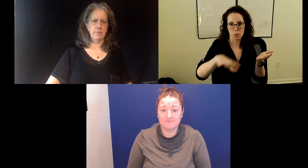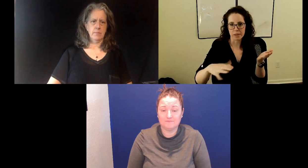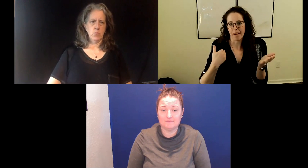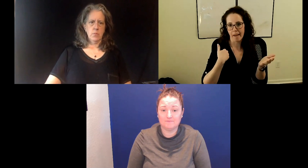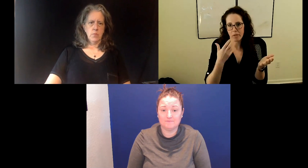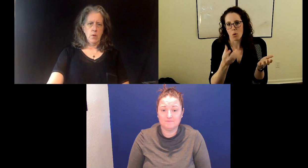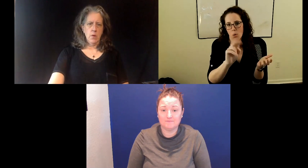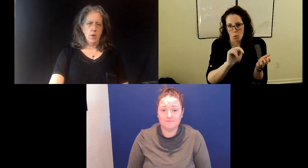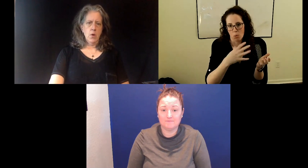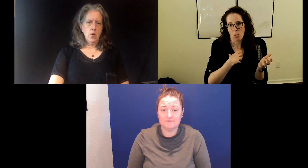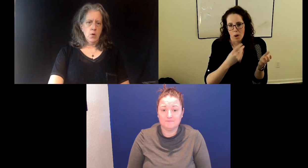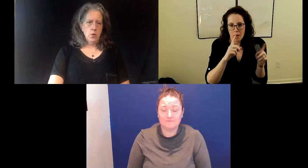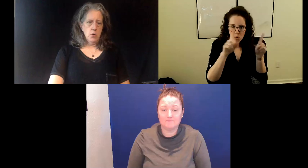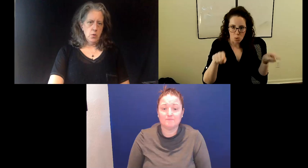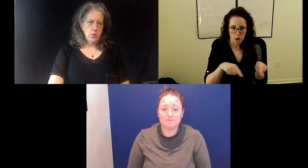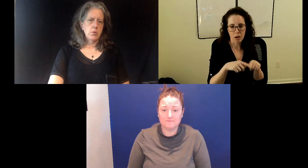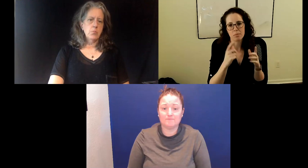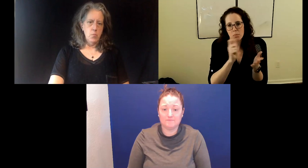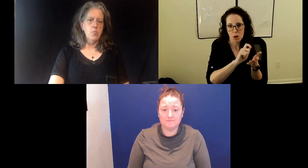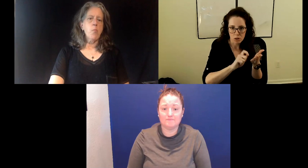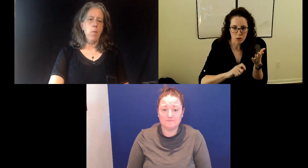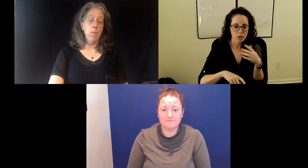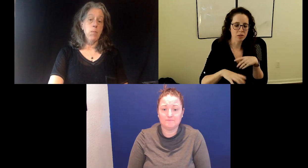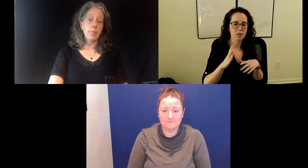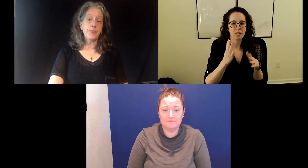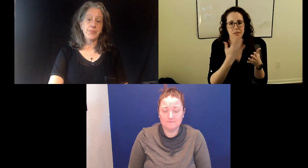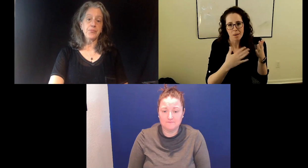so we had the white boards that the students were able to take home and use on their own